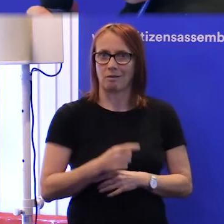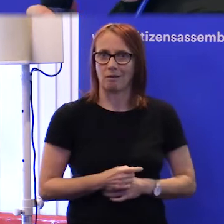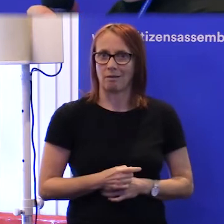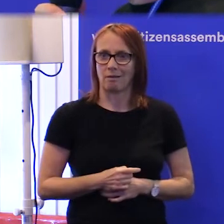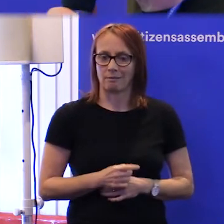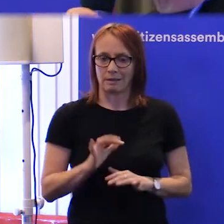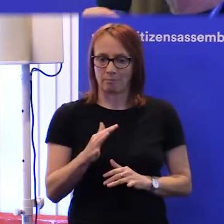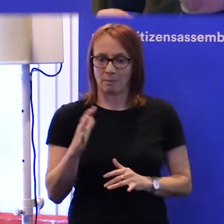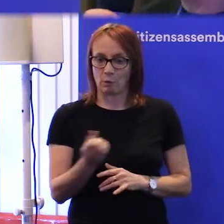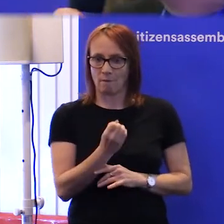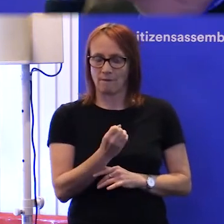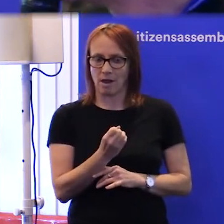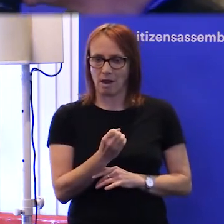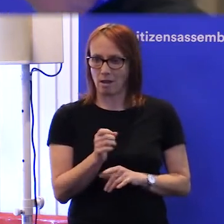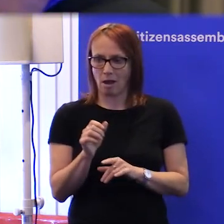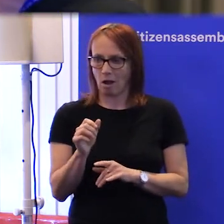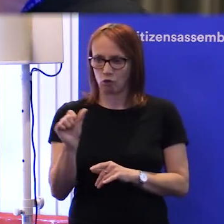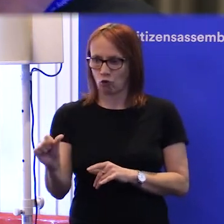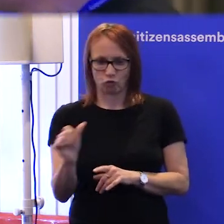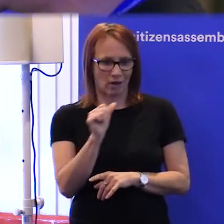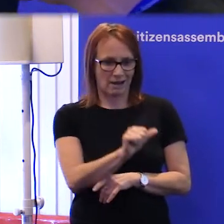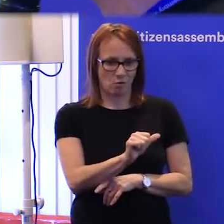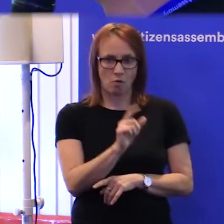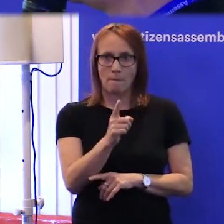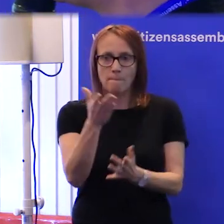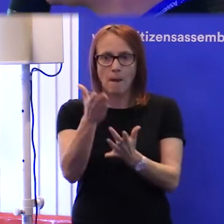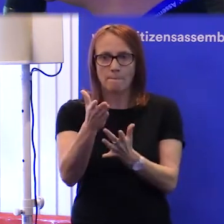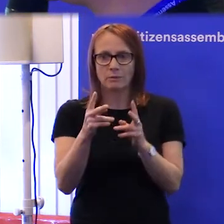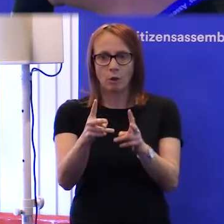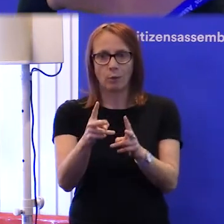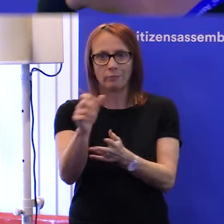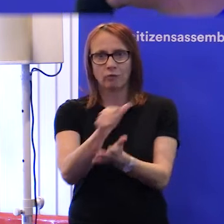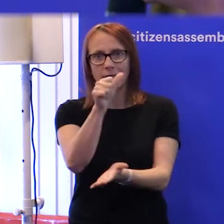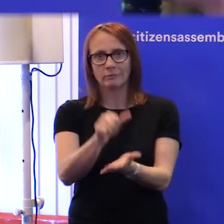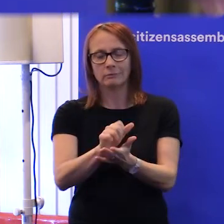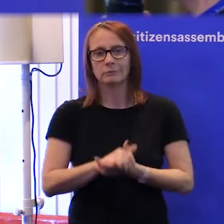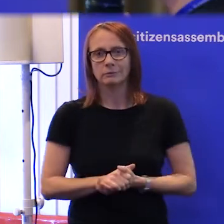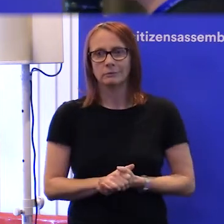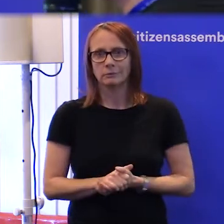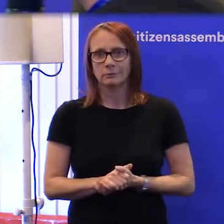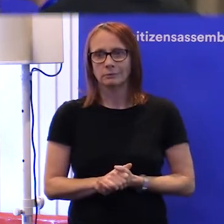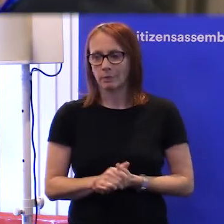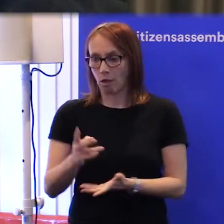middle path there but never actually take take it at face value and it's